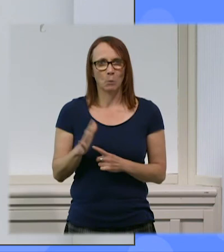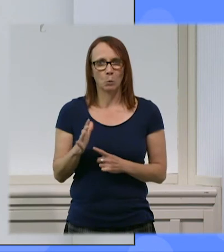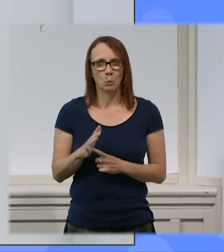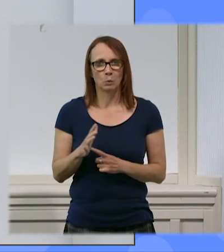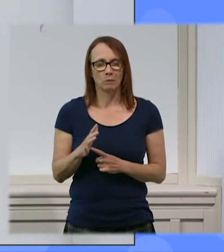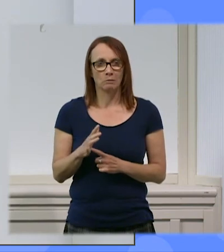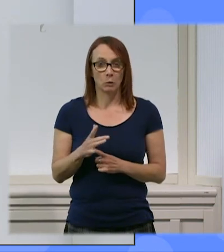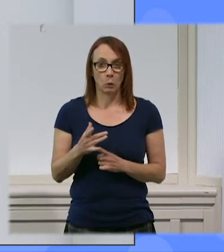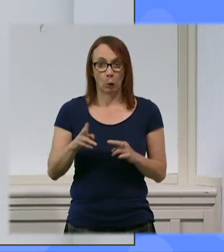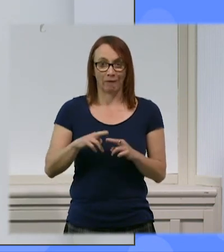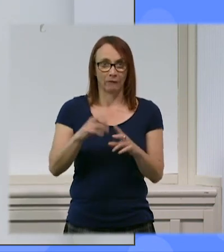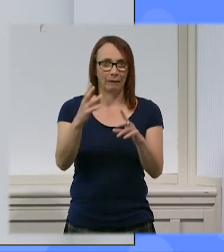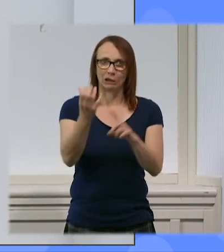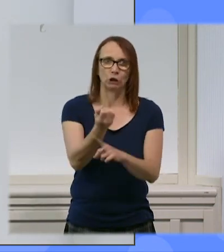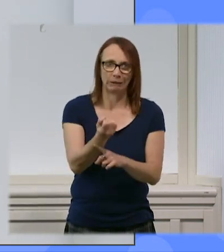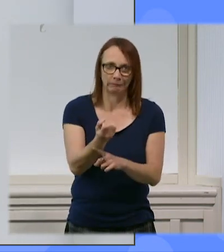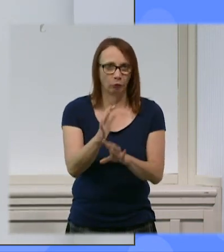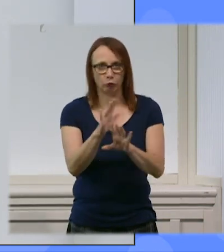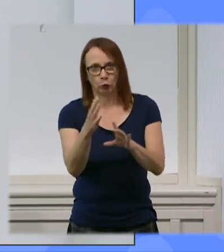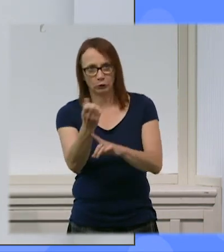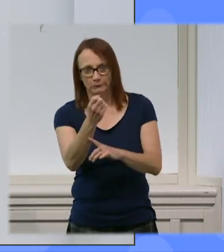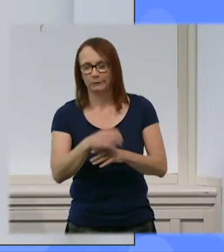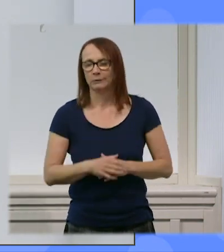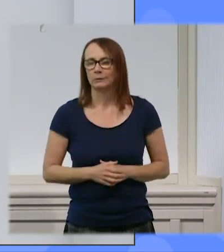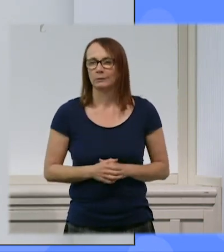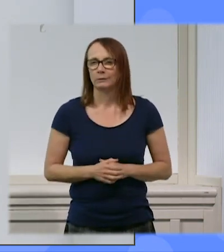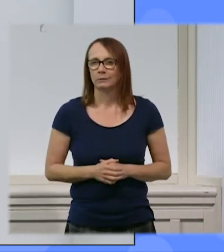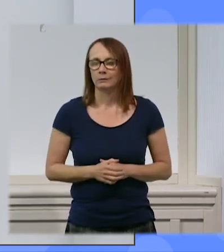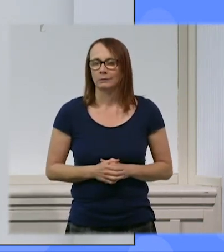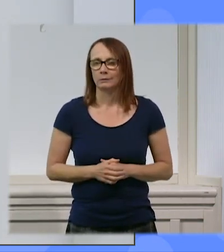deliver this or not so my position today is very much that if we meet climate